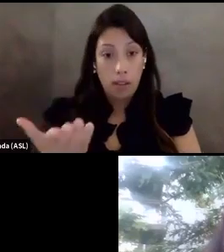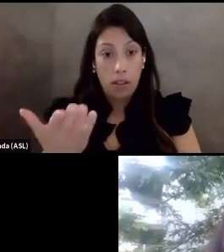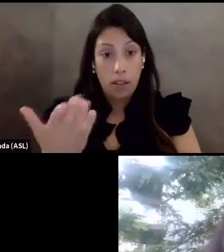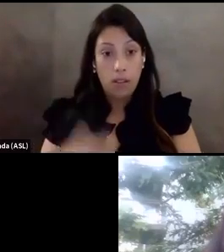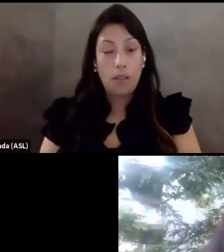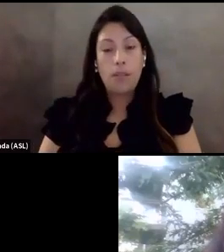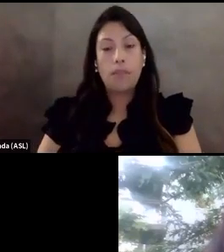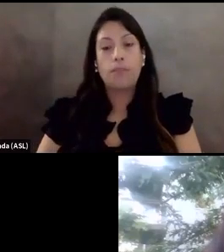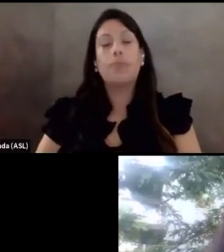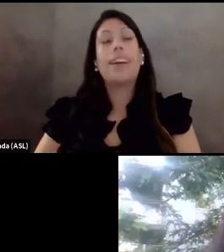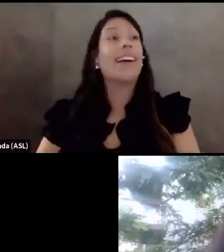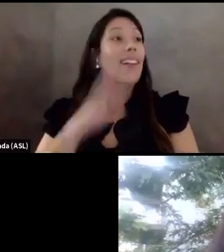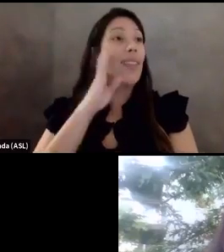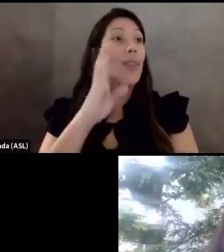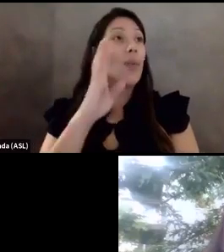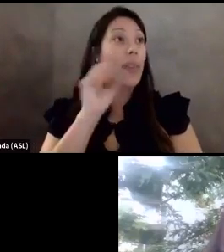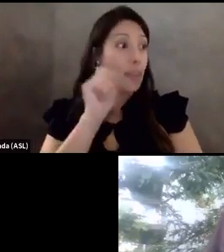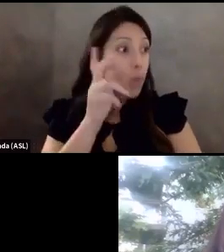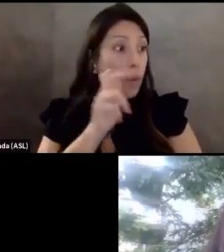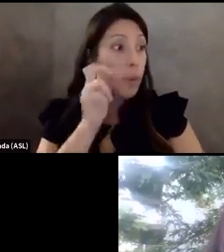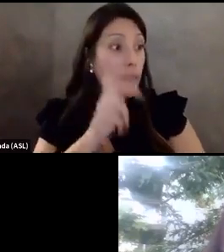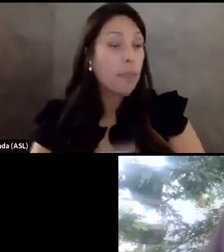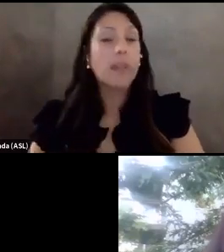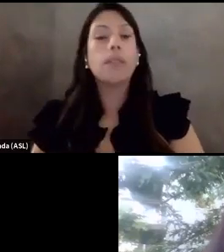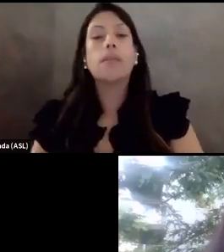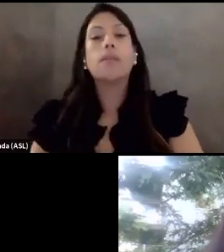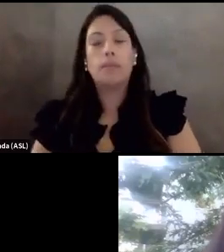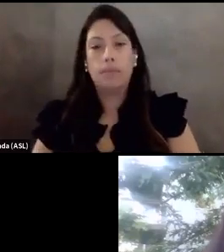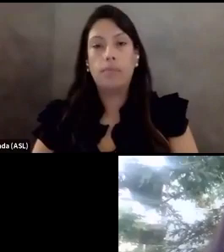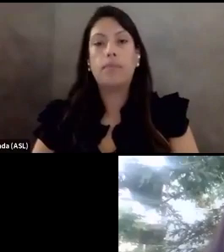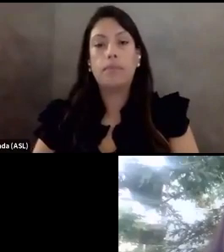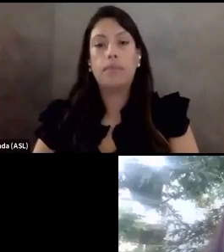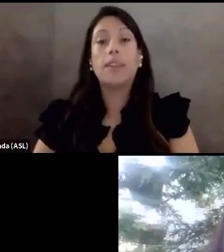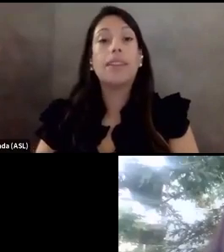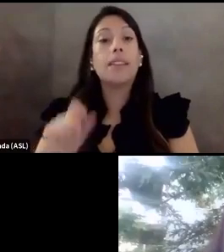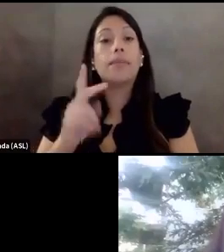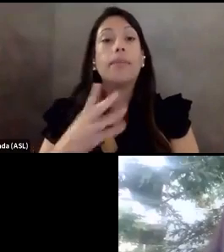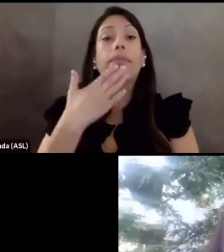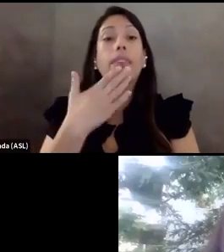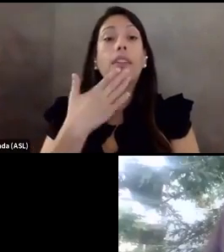Hello, can you hear me, Ron? Hello. Hey, thank you, Dr.Mase I was just hoping